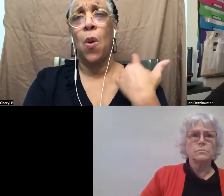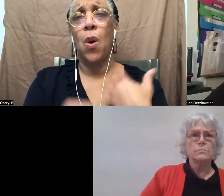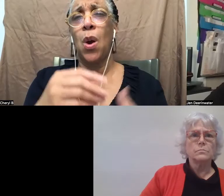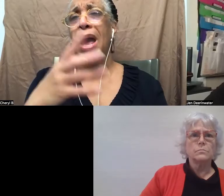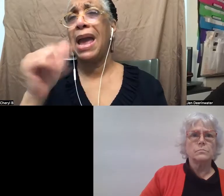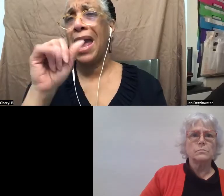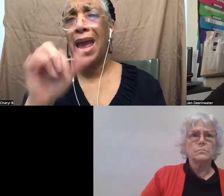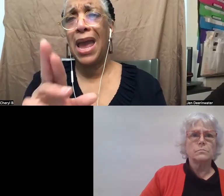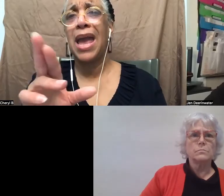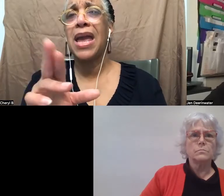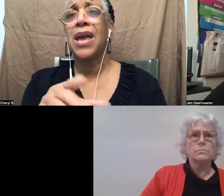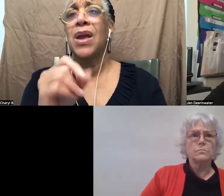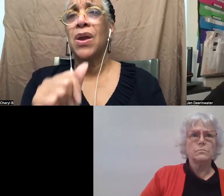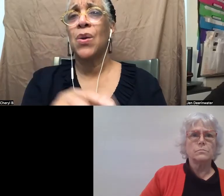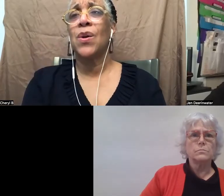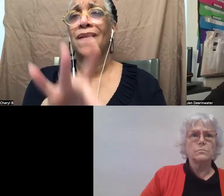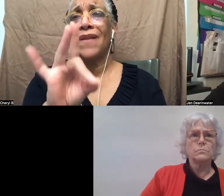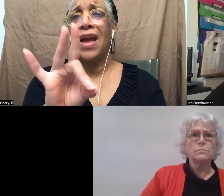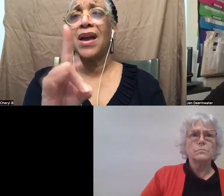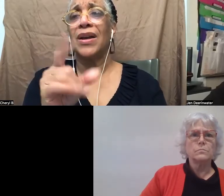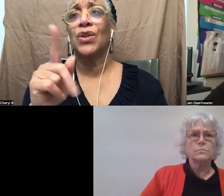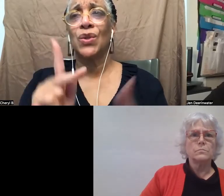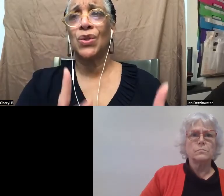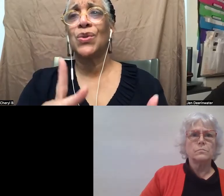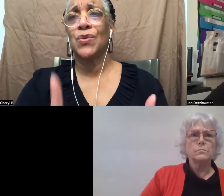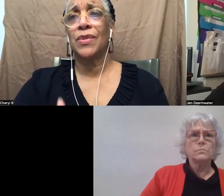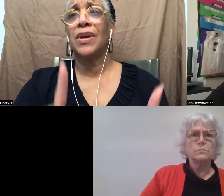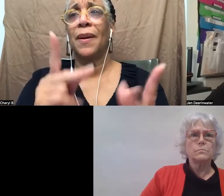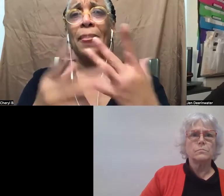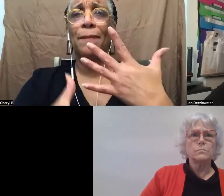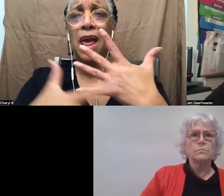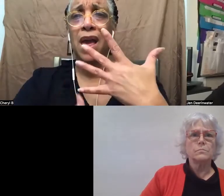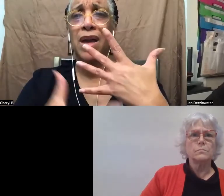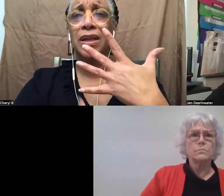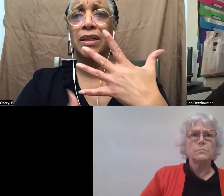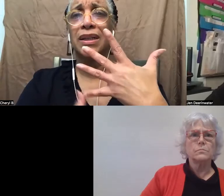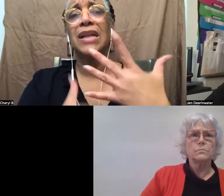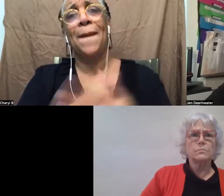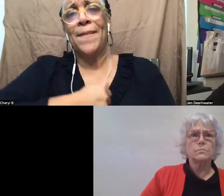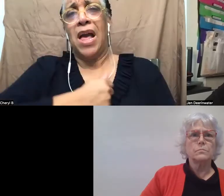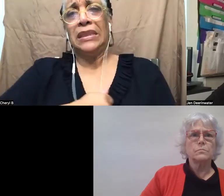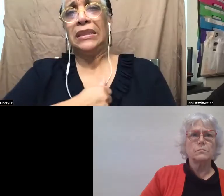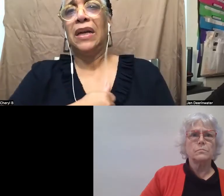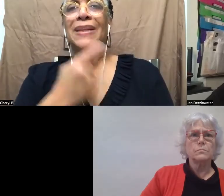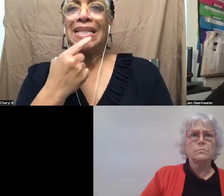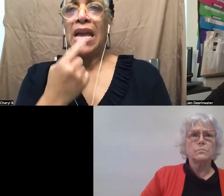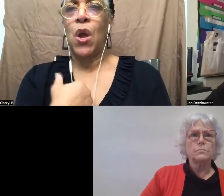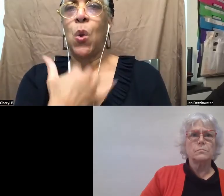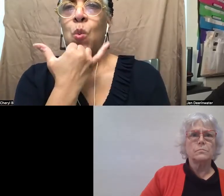in human blood in a study done, I apologize, I will say this wrong, Vrije Universitet, Amsterdam,